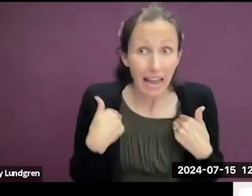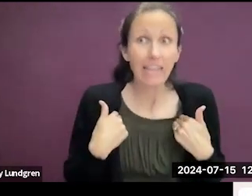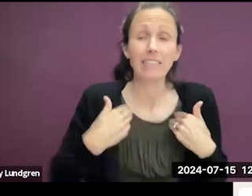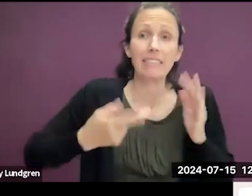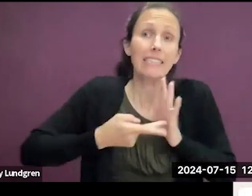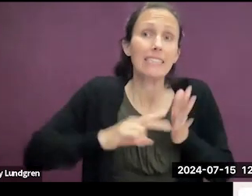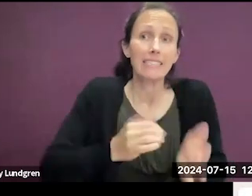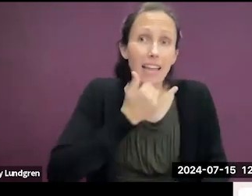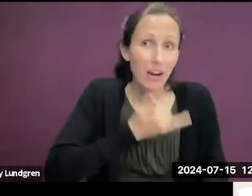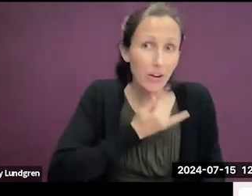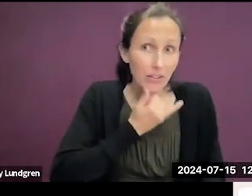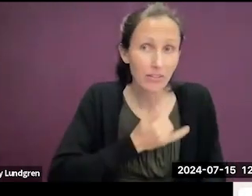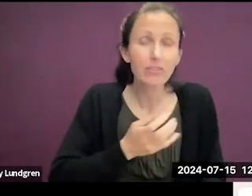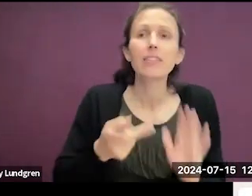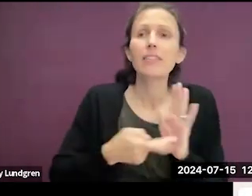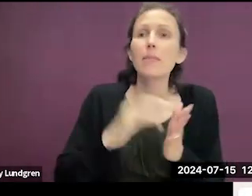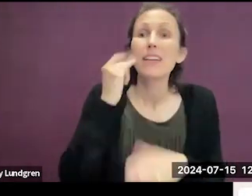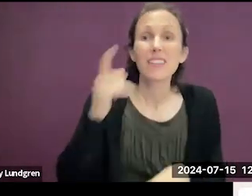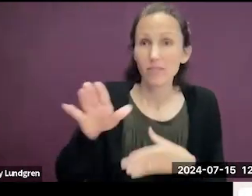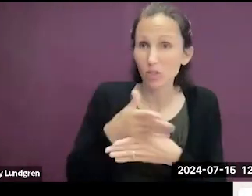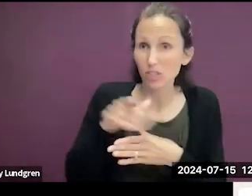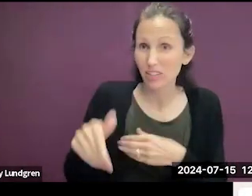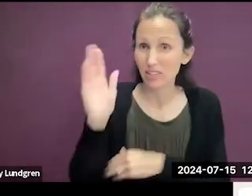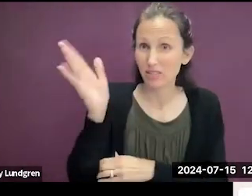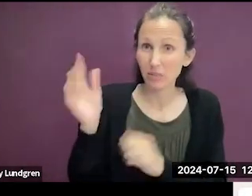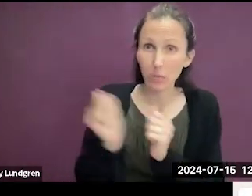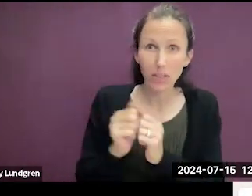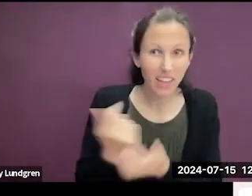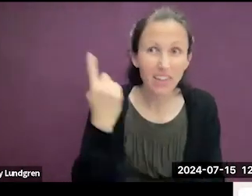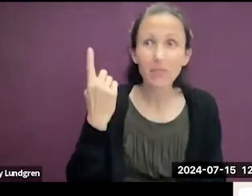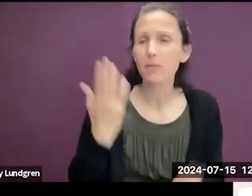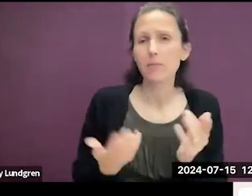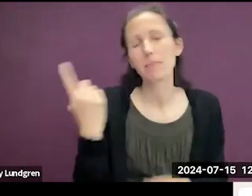So if you are sharing this presentation with anyone, perhaps someone on your team,